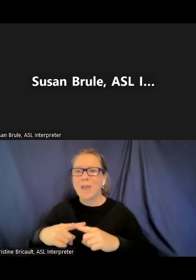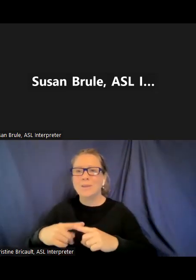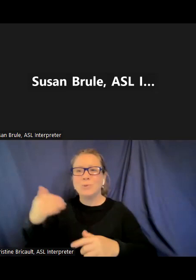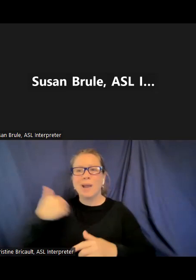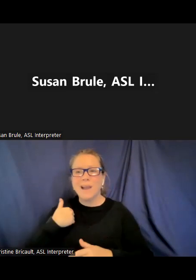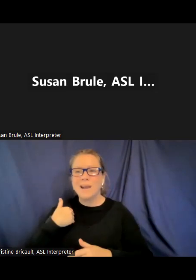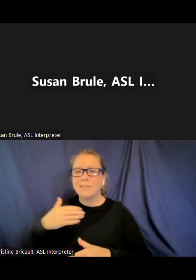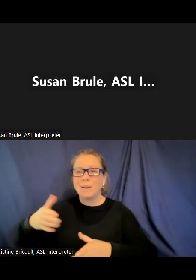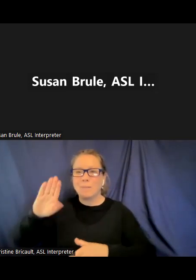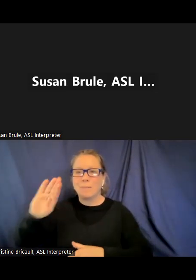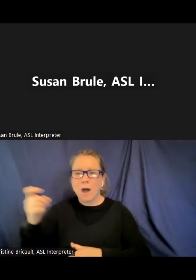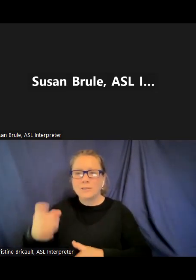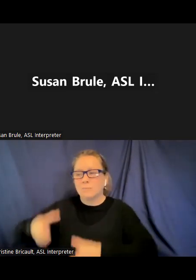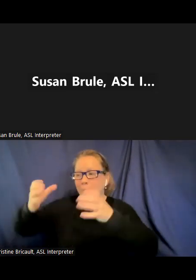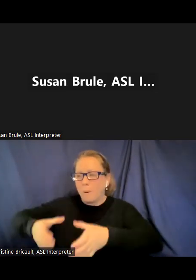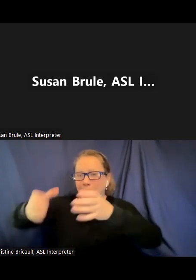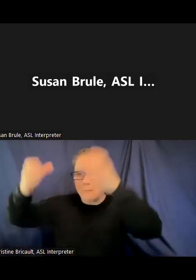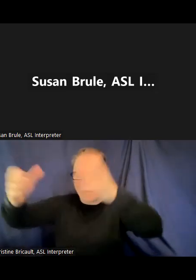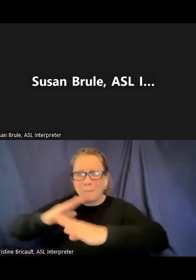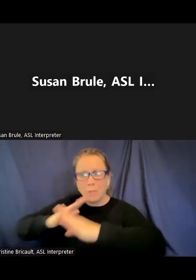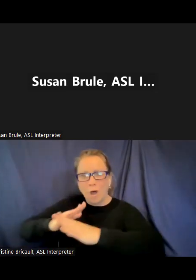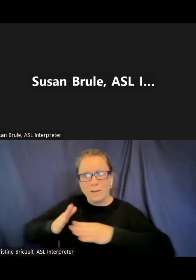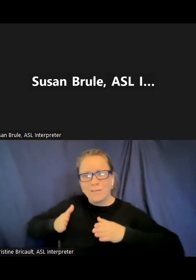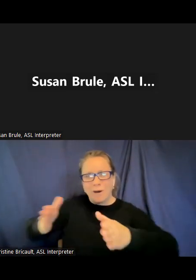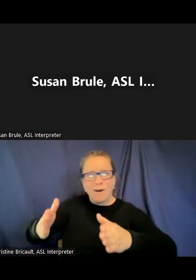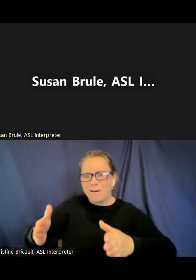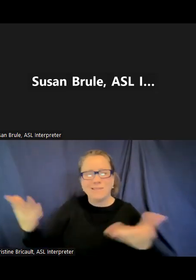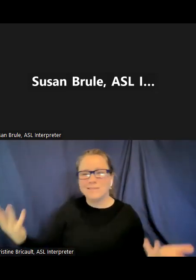boxes in the hallway, and making that hallway too narrow, right?